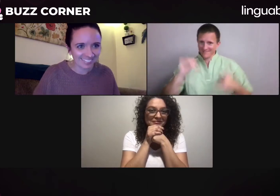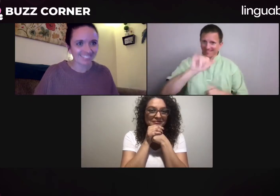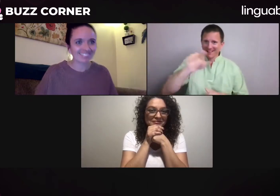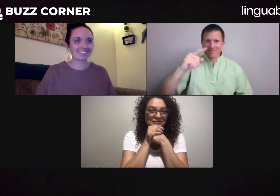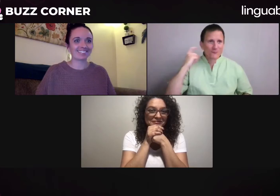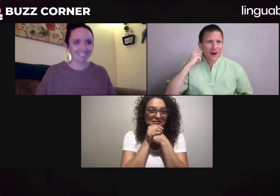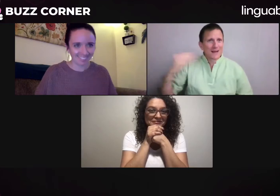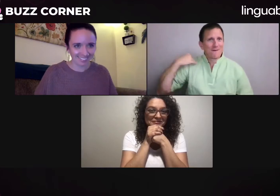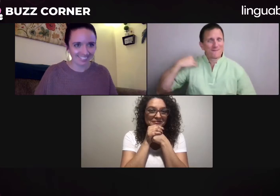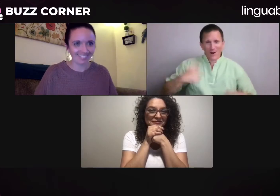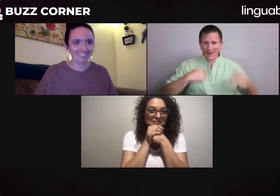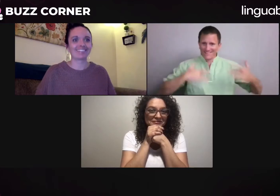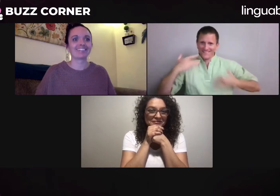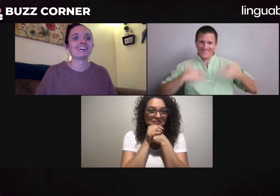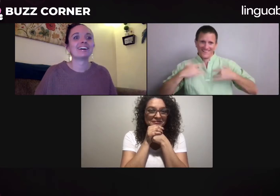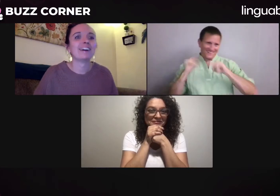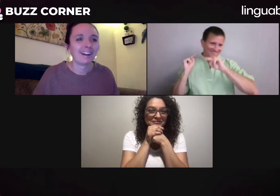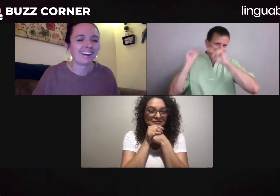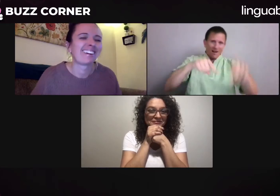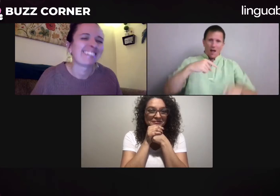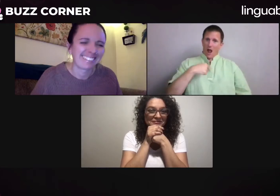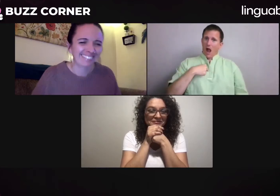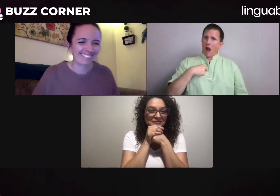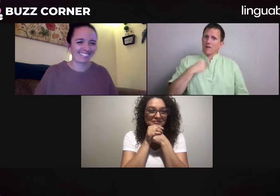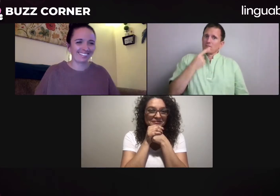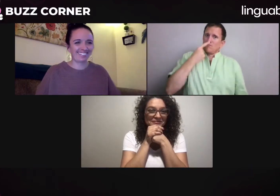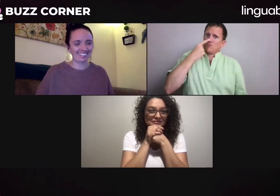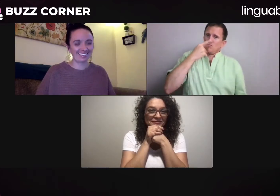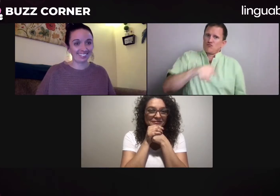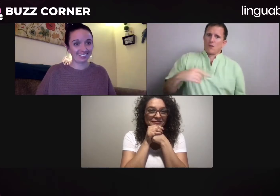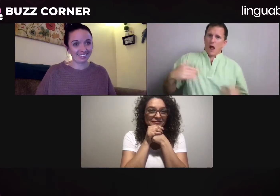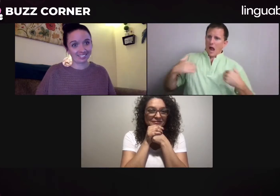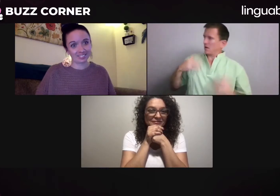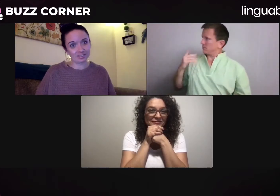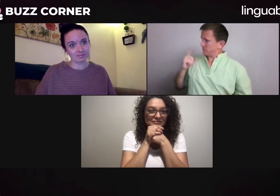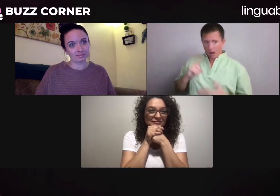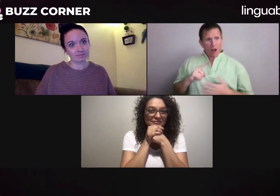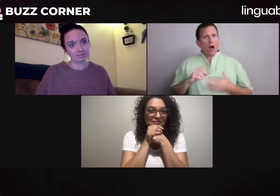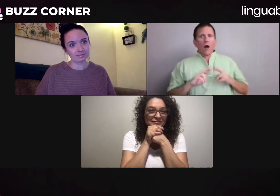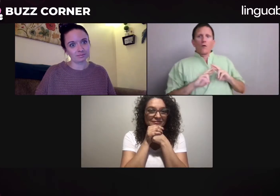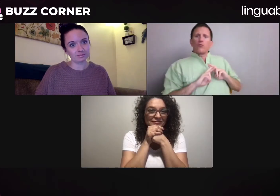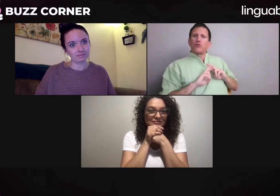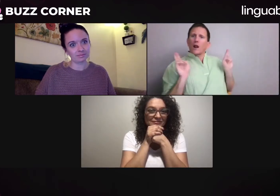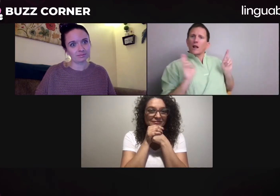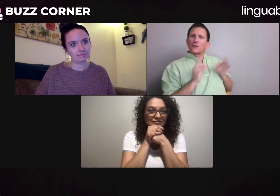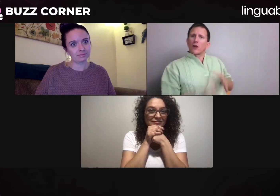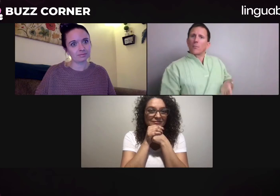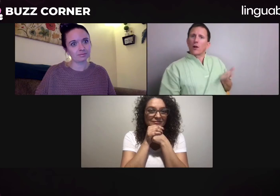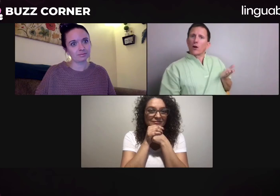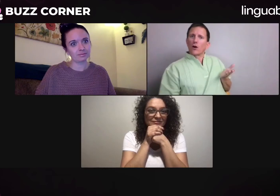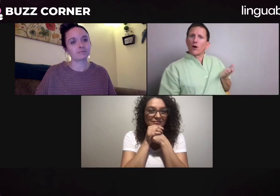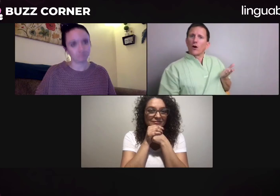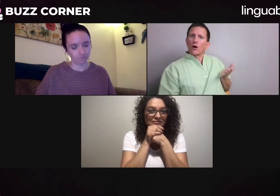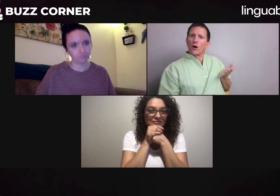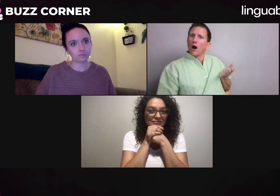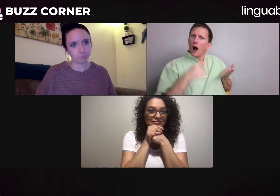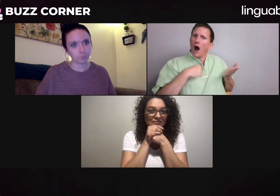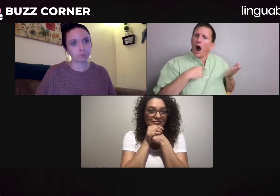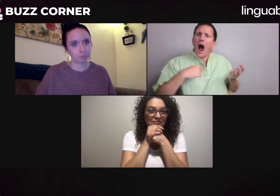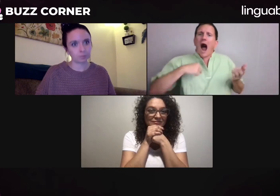in the Big Apple, I'm super excited, like just like you were before. I mean, I wouldn't mind showing up and having an interpreter there